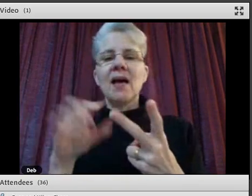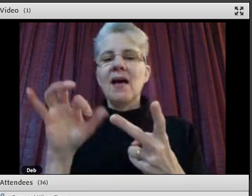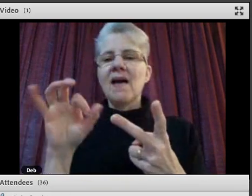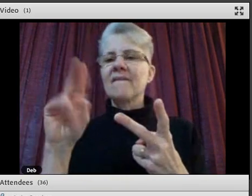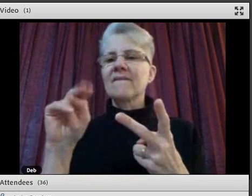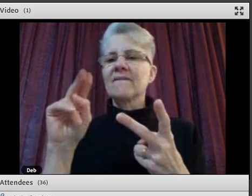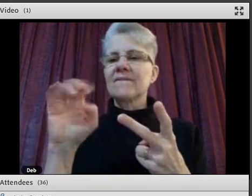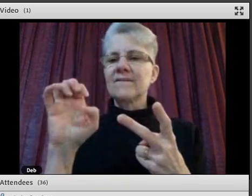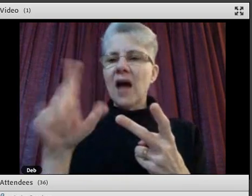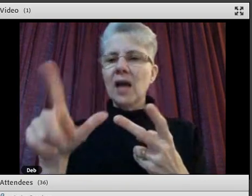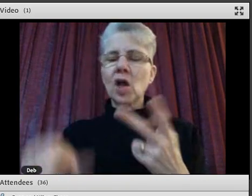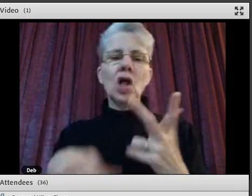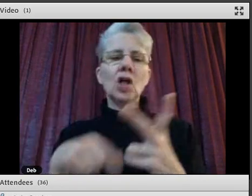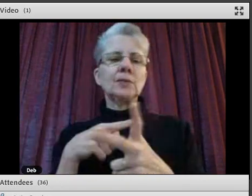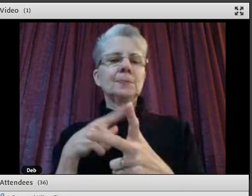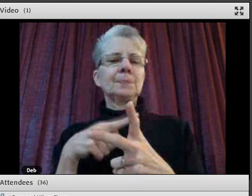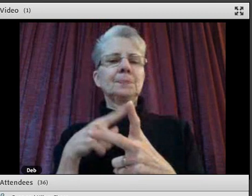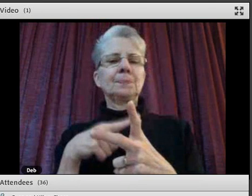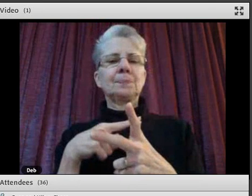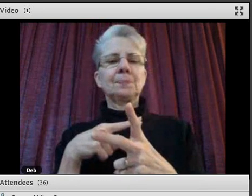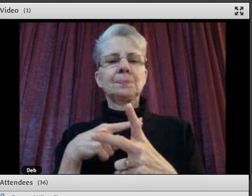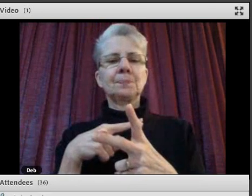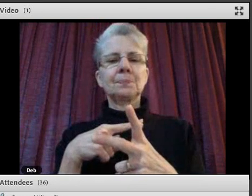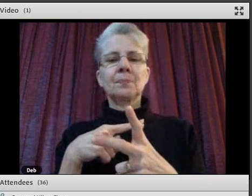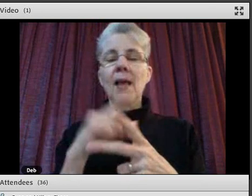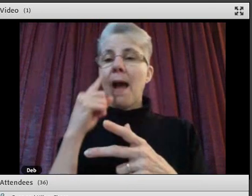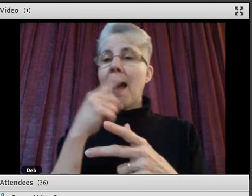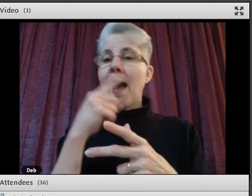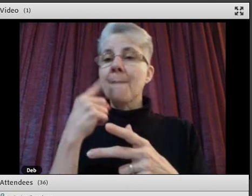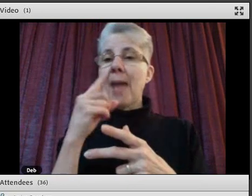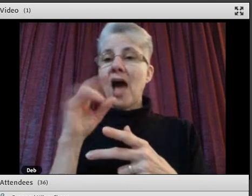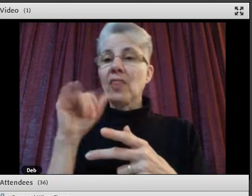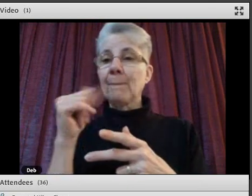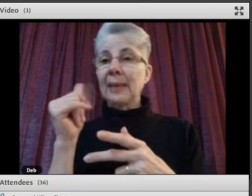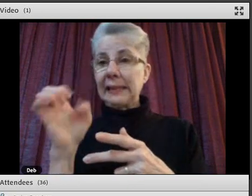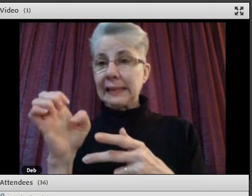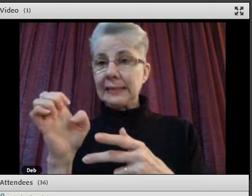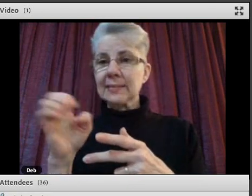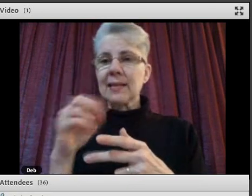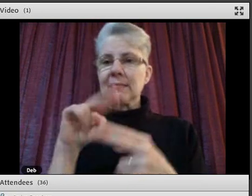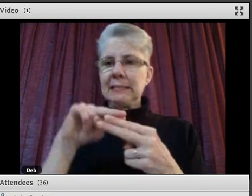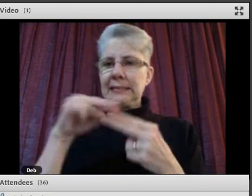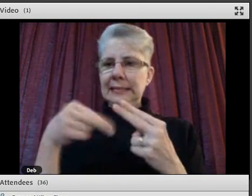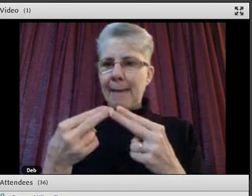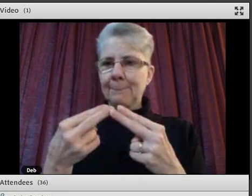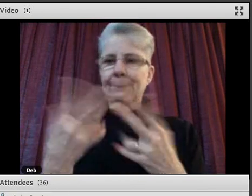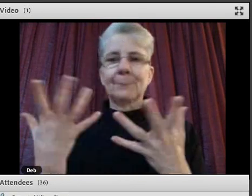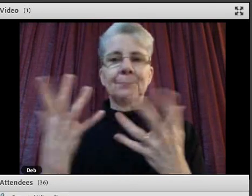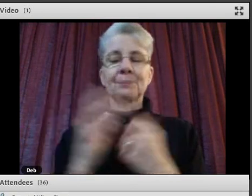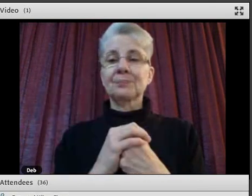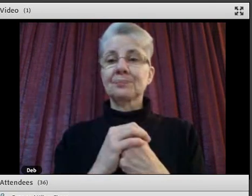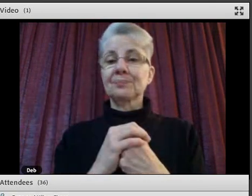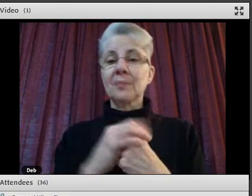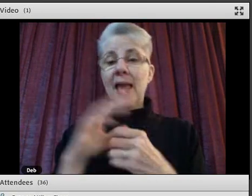and a little mouthpiece and some tape. And you just wrap it up.